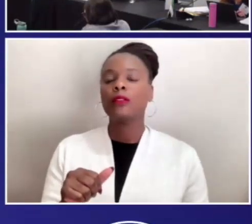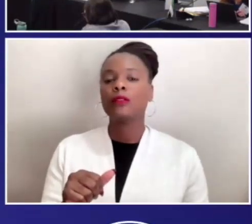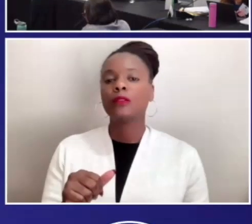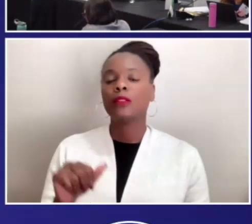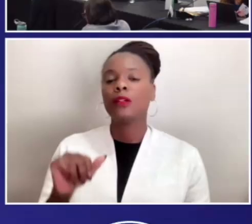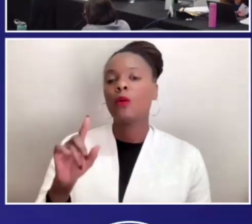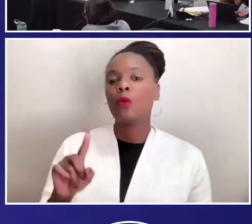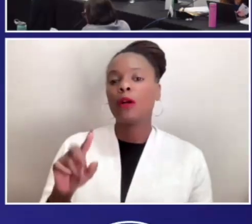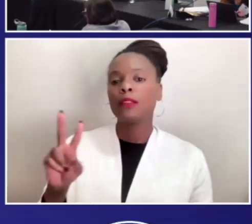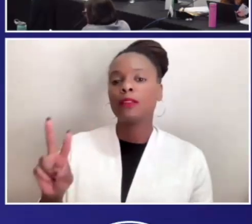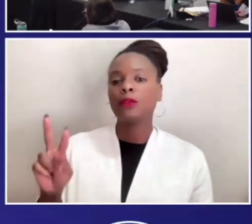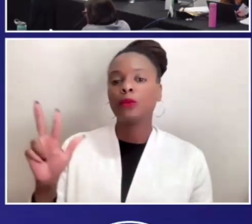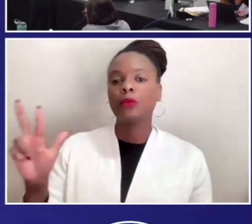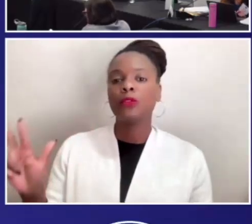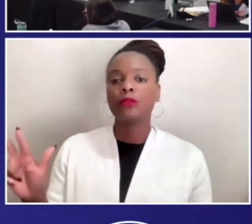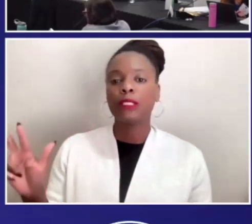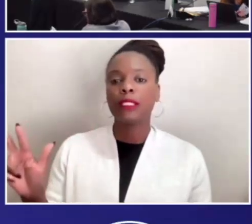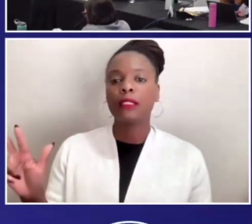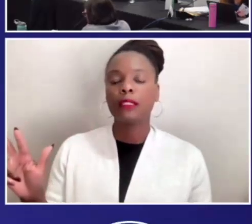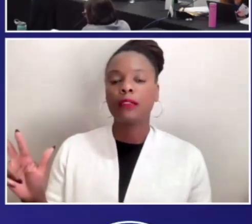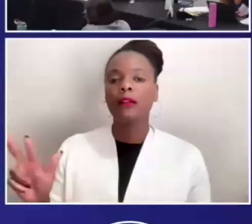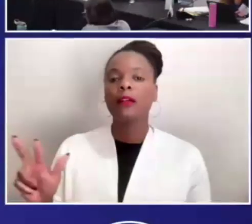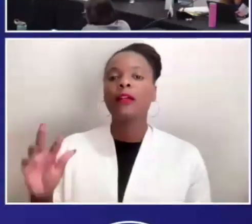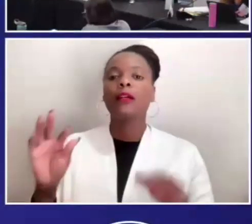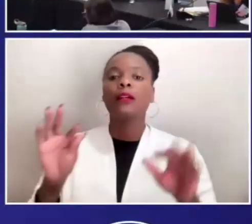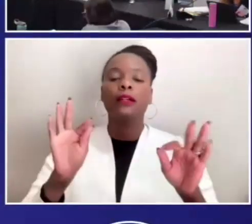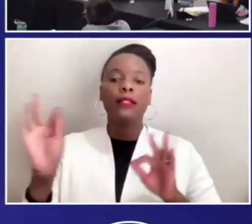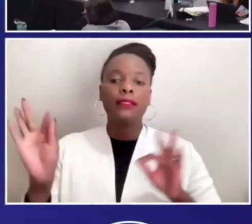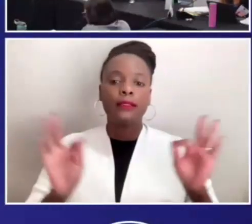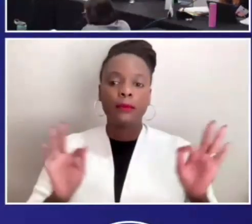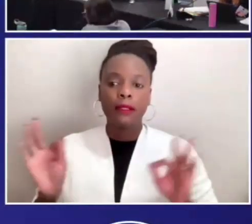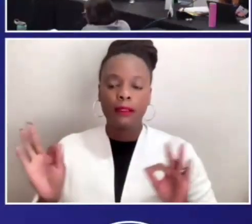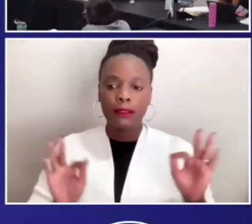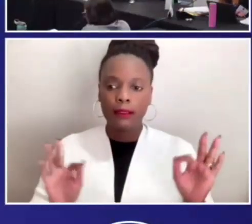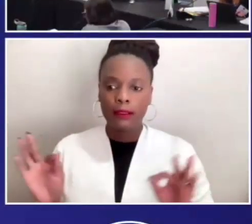(2), and (3) that explains that collection